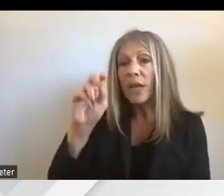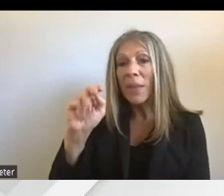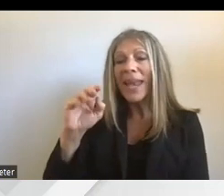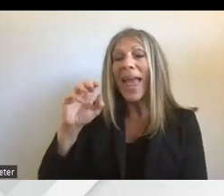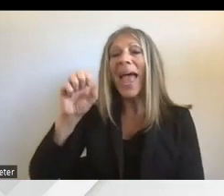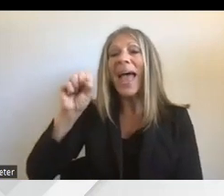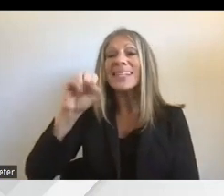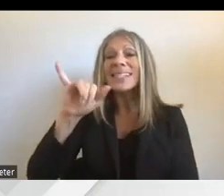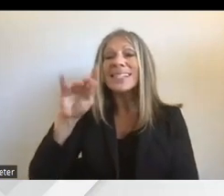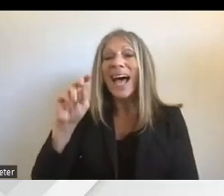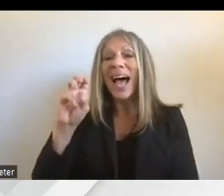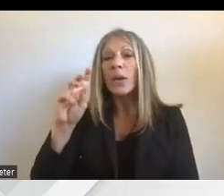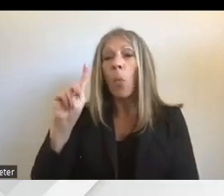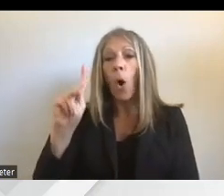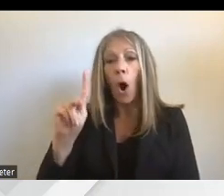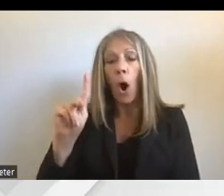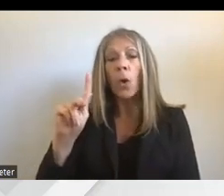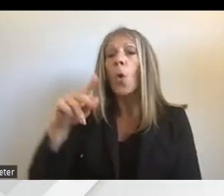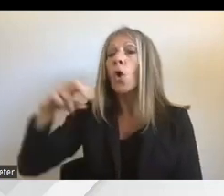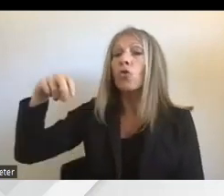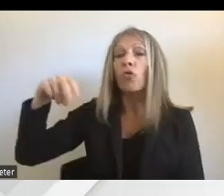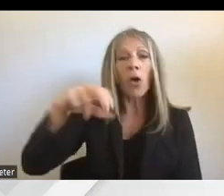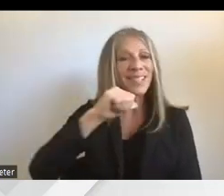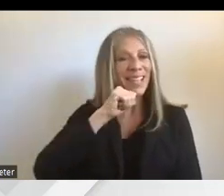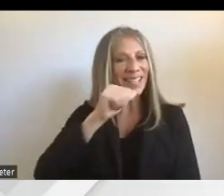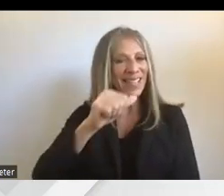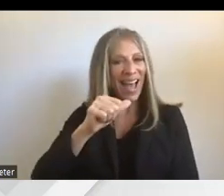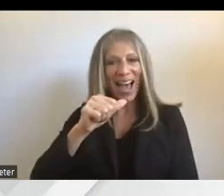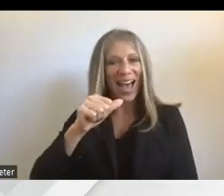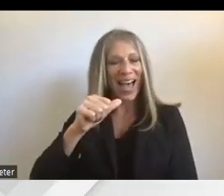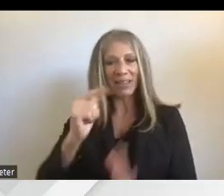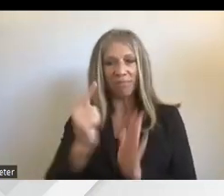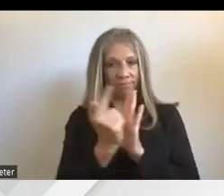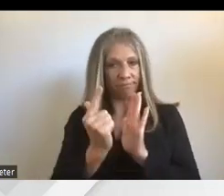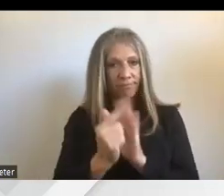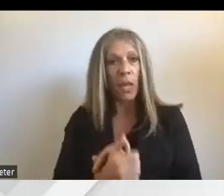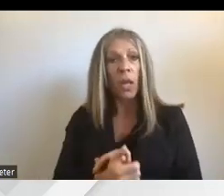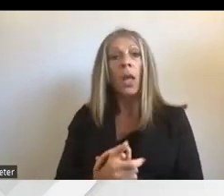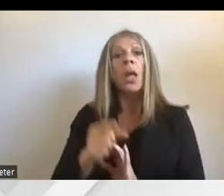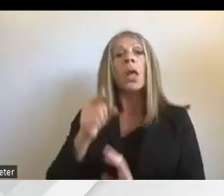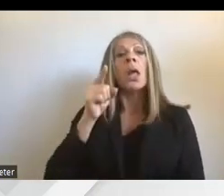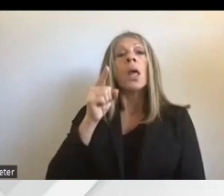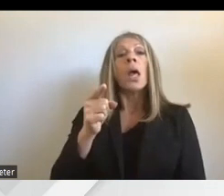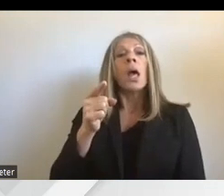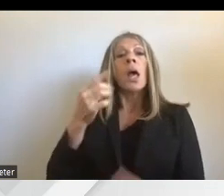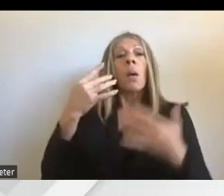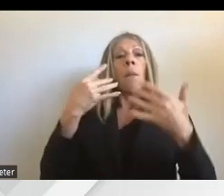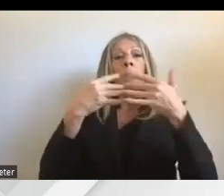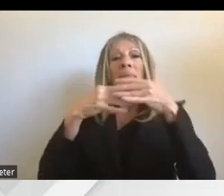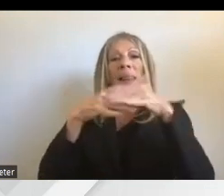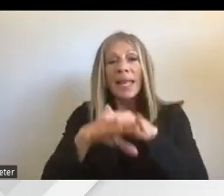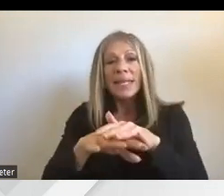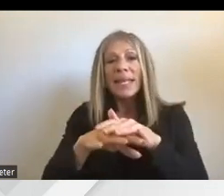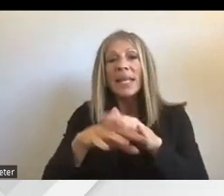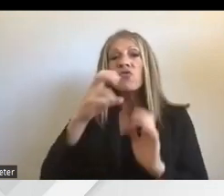where crossing is not intended. So a curb ramp, blended transition, or a combination of curb